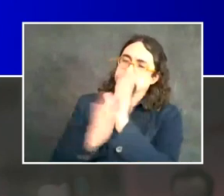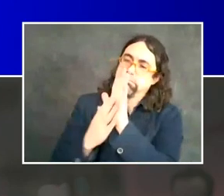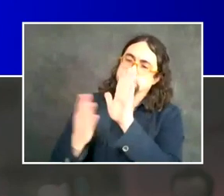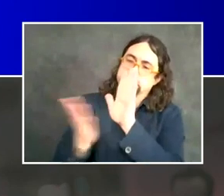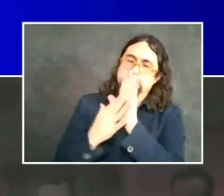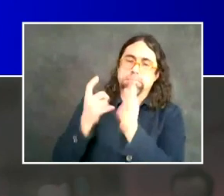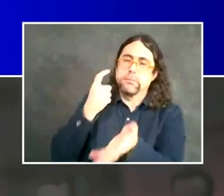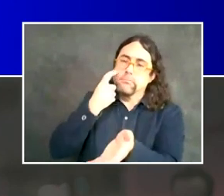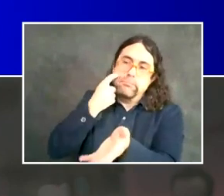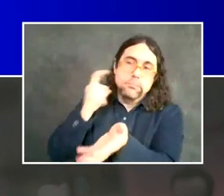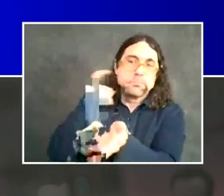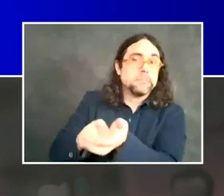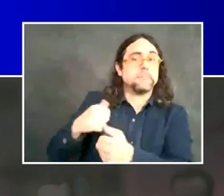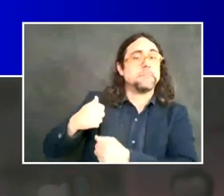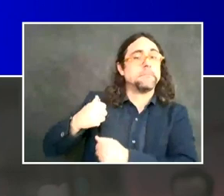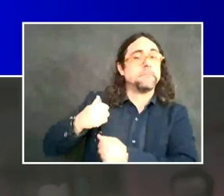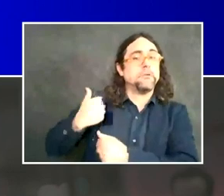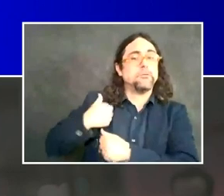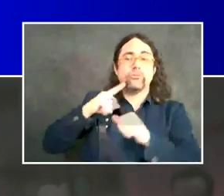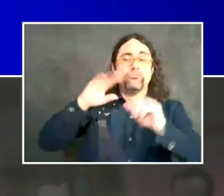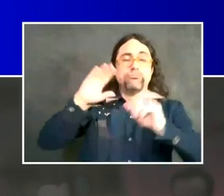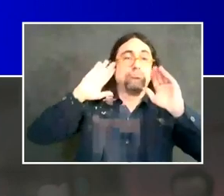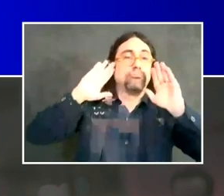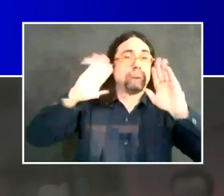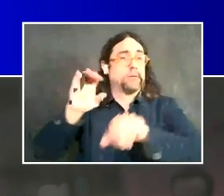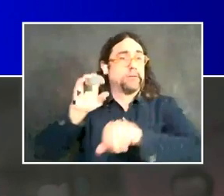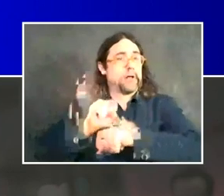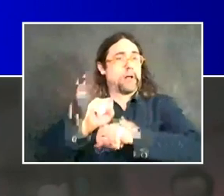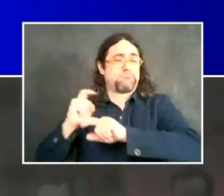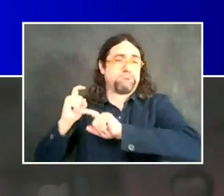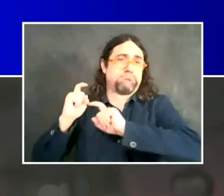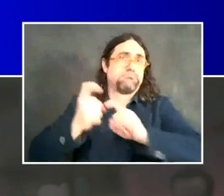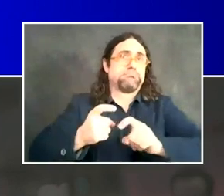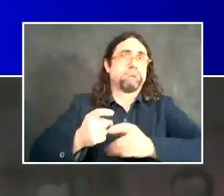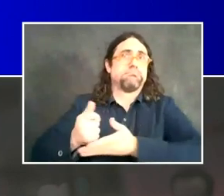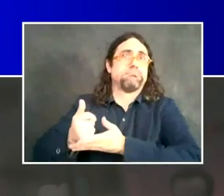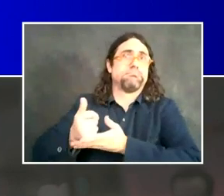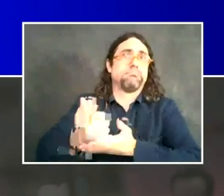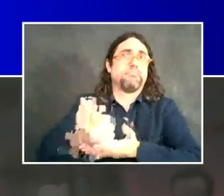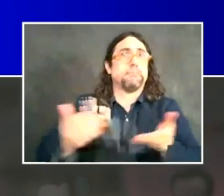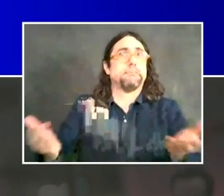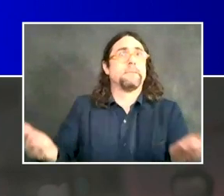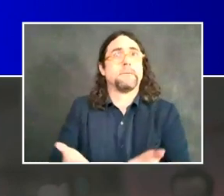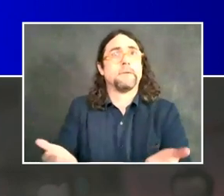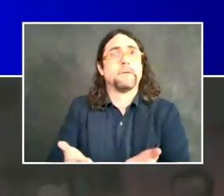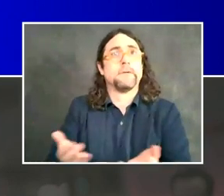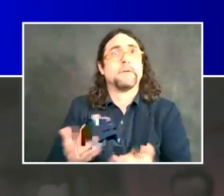HOSPITALS, EXTRAORDINARY CONTRIBUTION THEY MADE TO FIGHTING THE CORONAVIRUS.